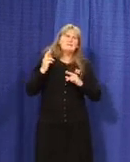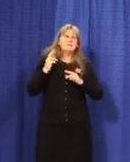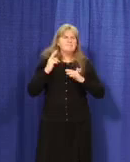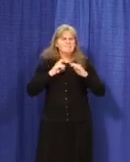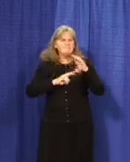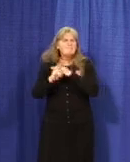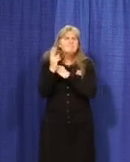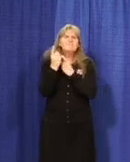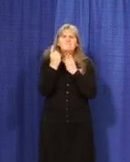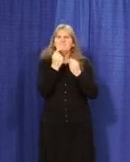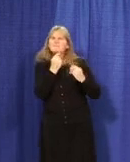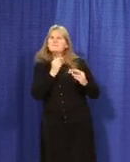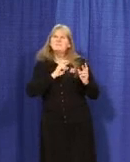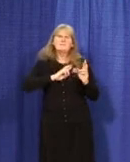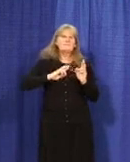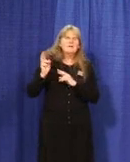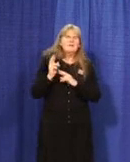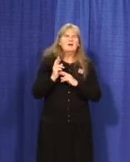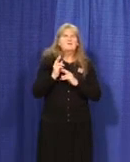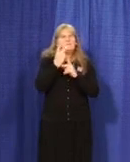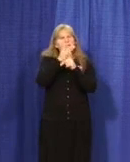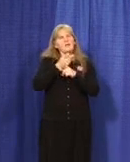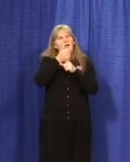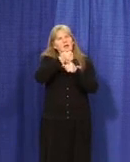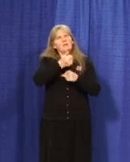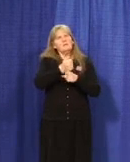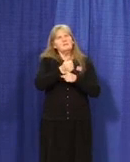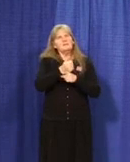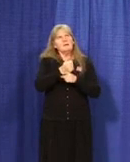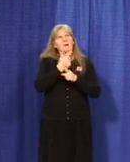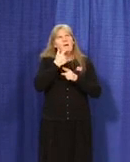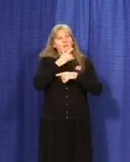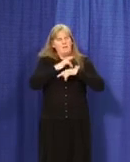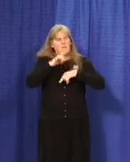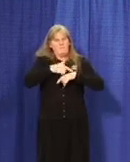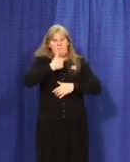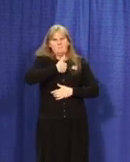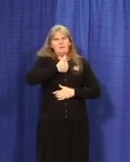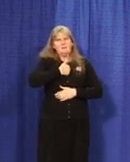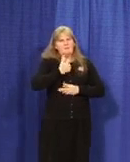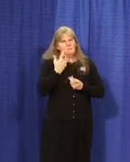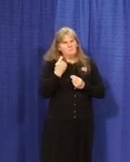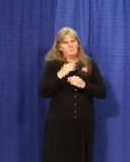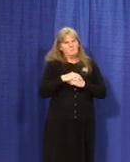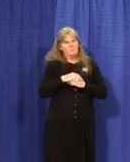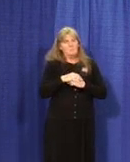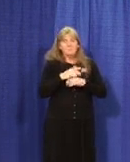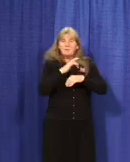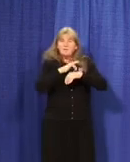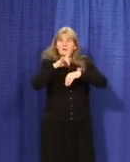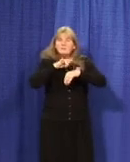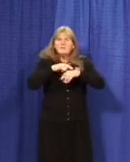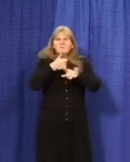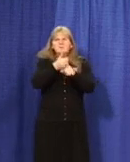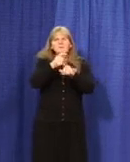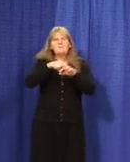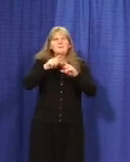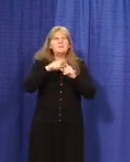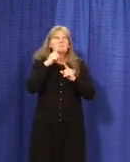Making sure you take time for yourself is also very important. If you have time on your hands, try out something new or revive